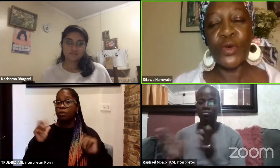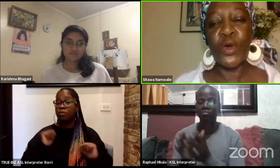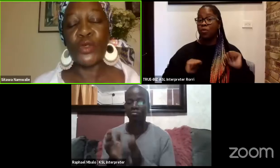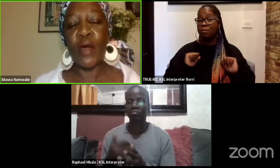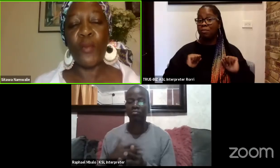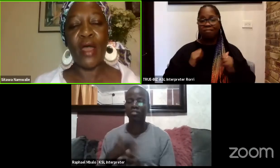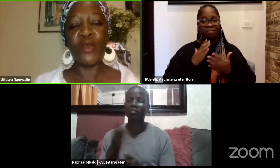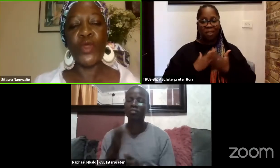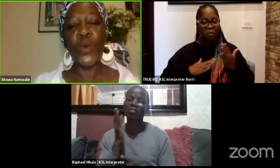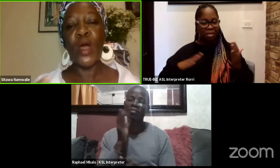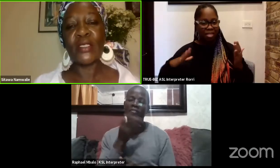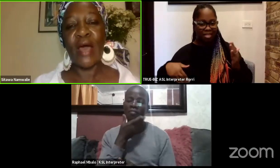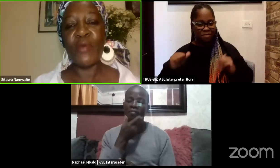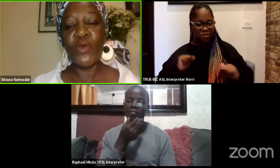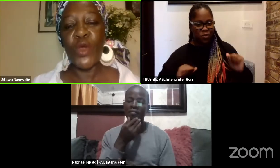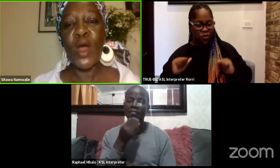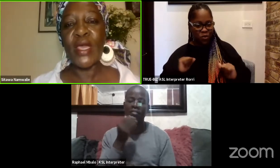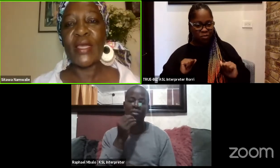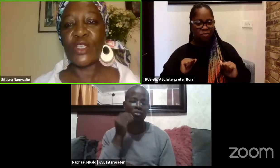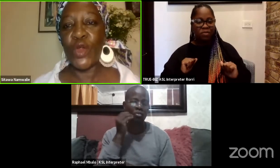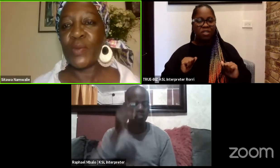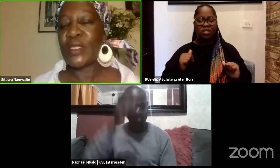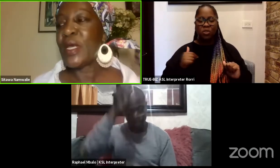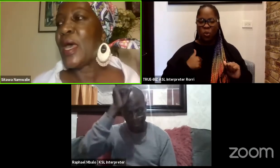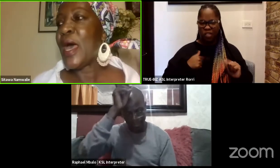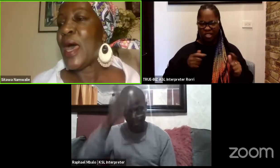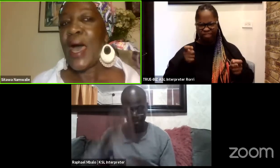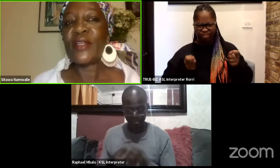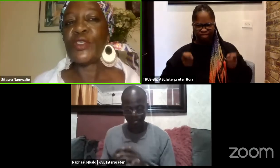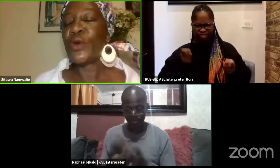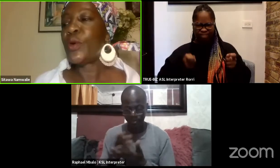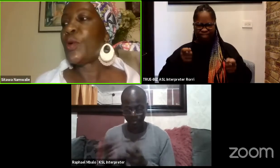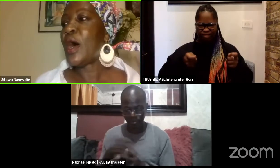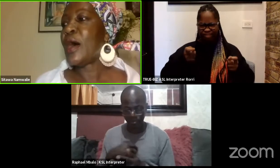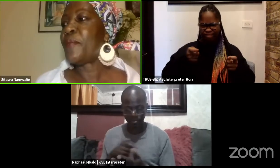so I've been reworking the script, and so I'm going